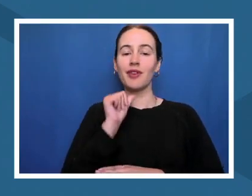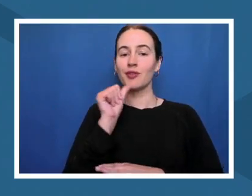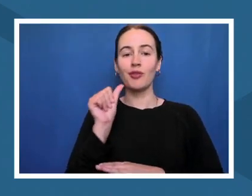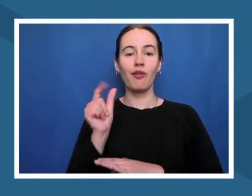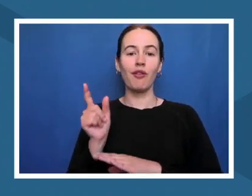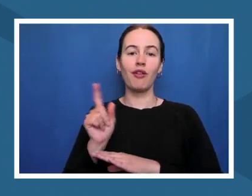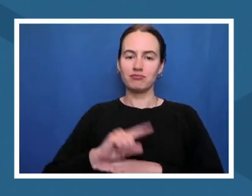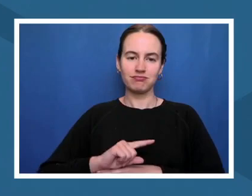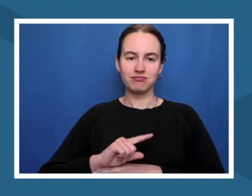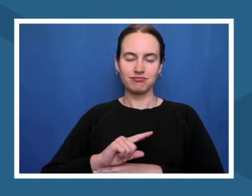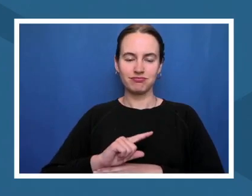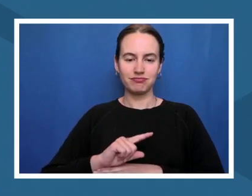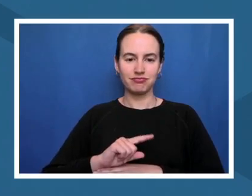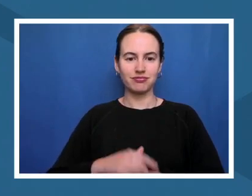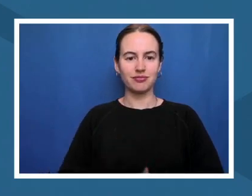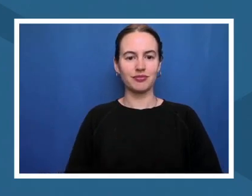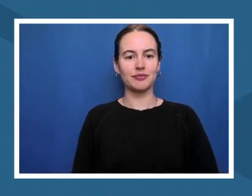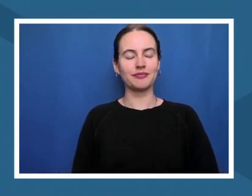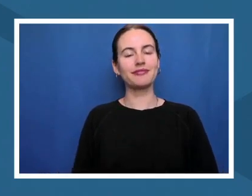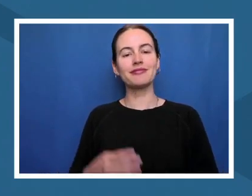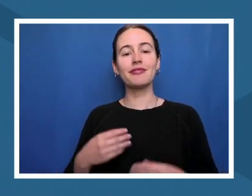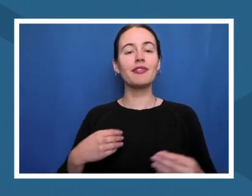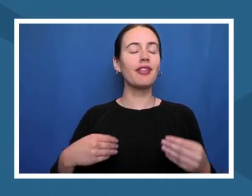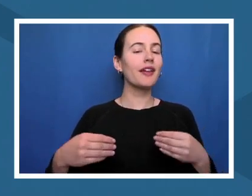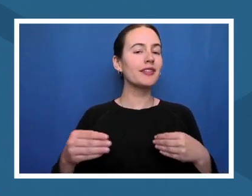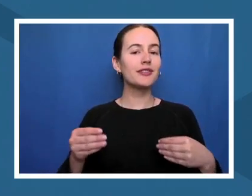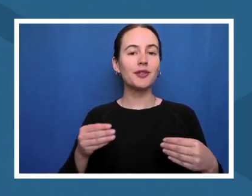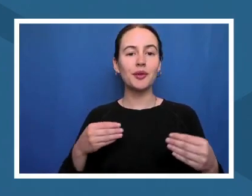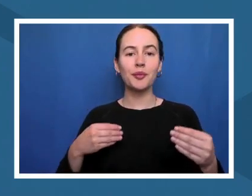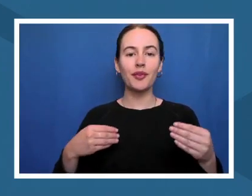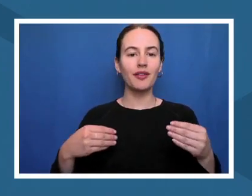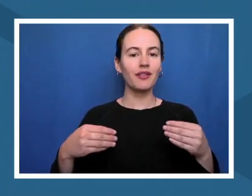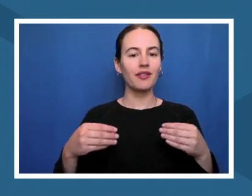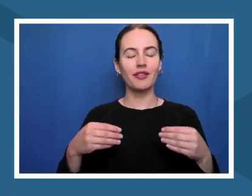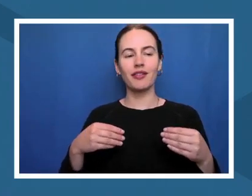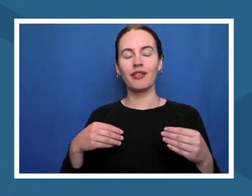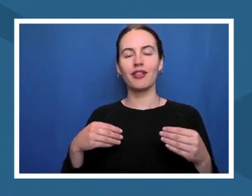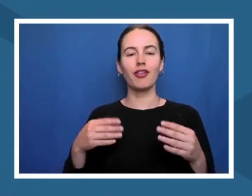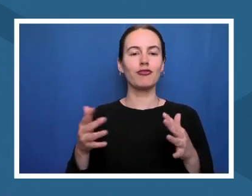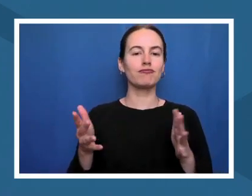you're flexible and yielding to the wind